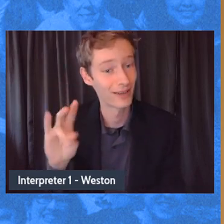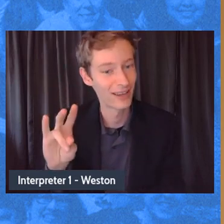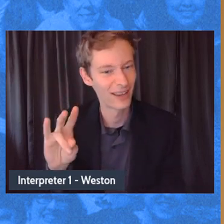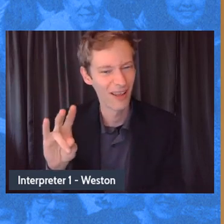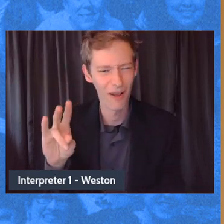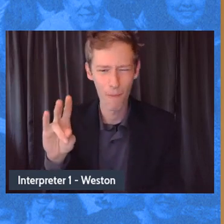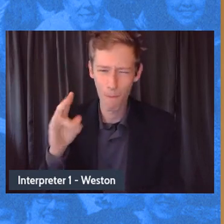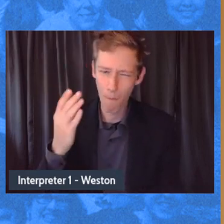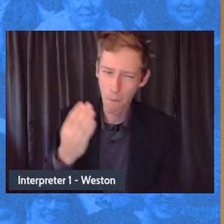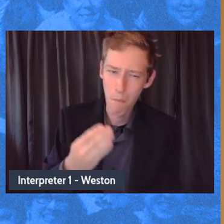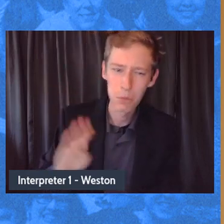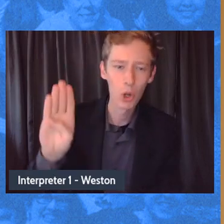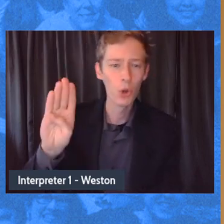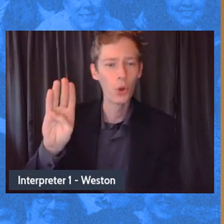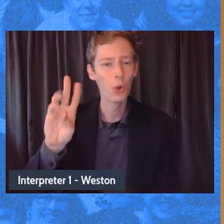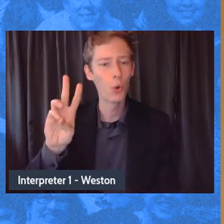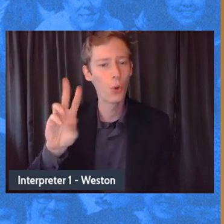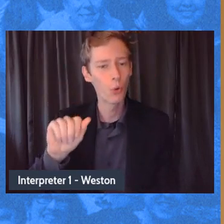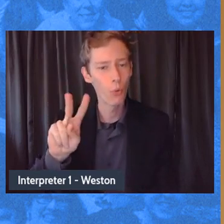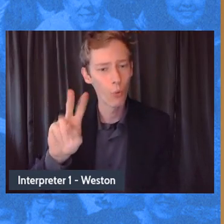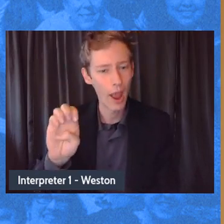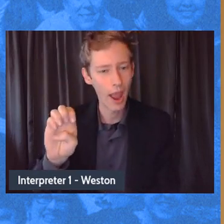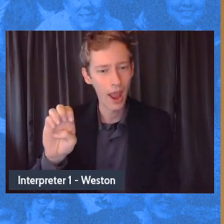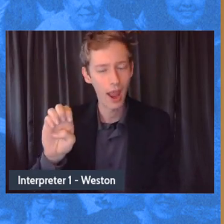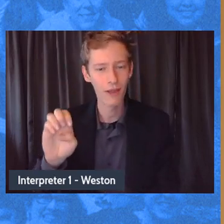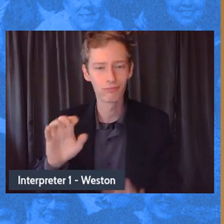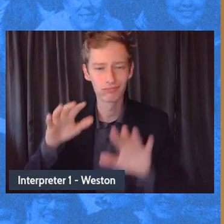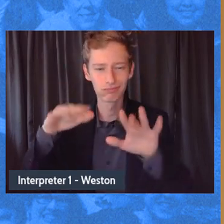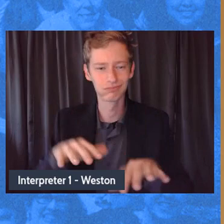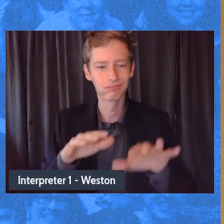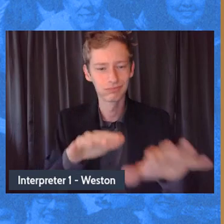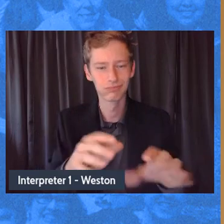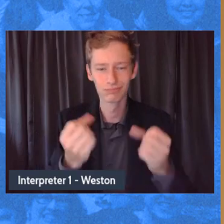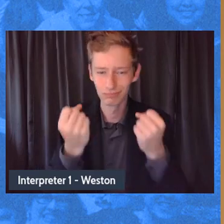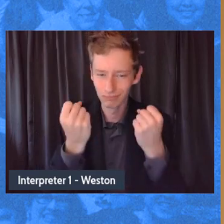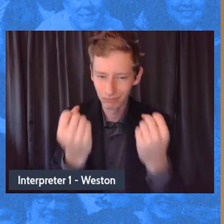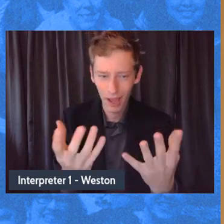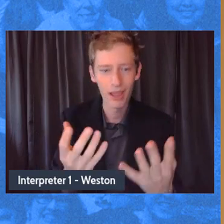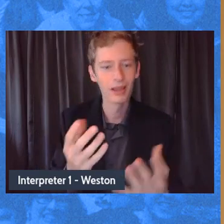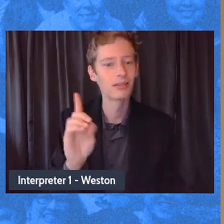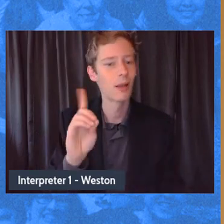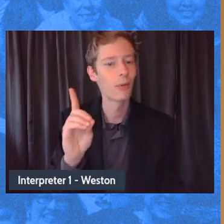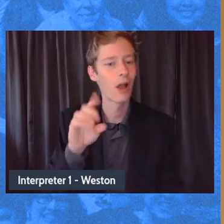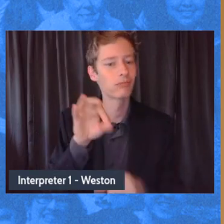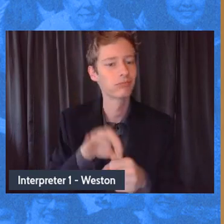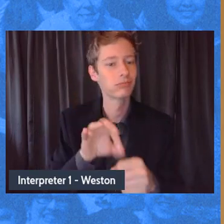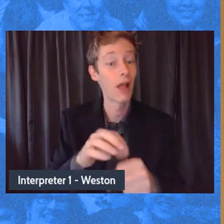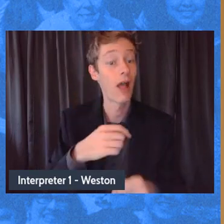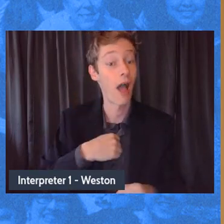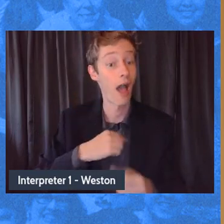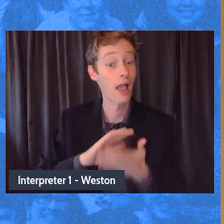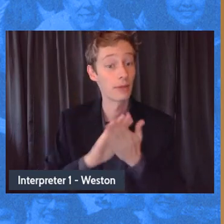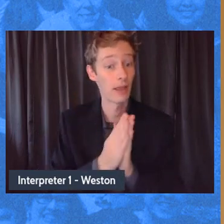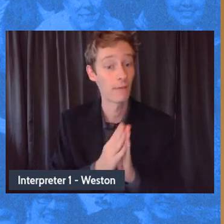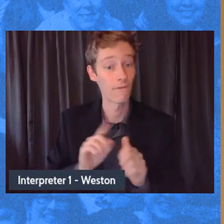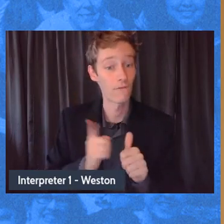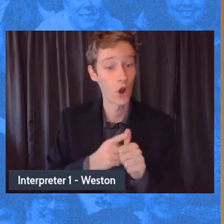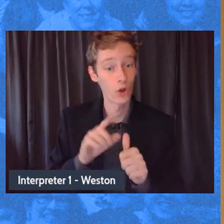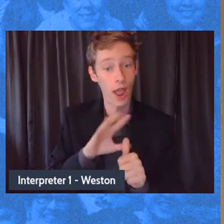And I became the first Afro Latina cybersecurity expert to ever serve. While serving in the house,